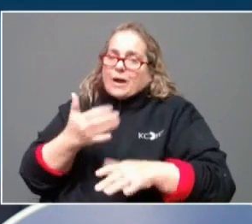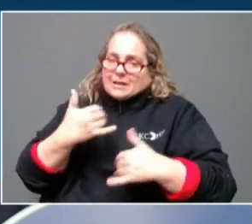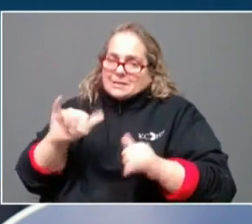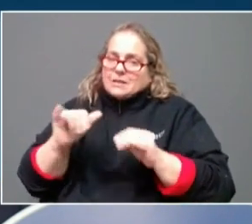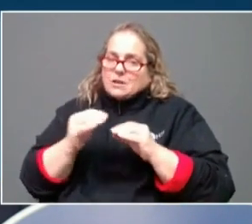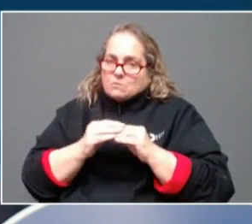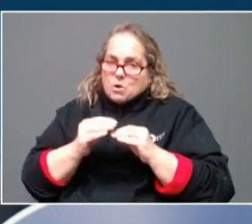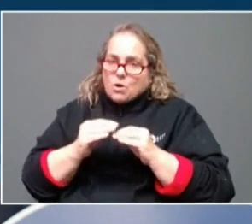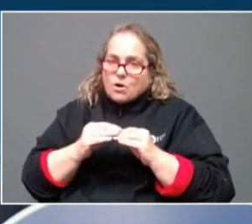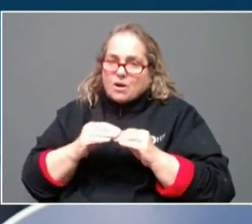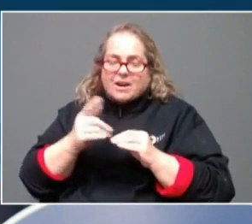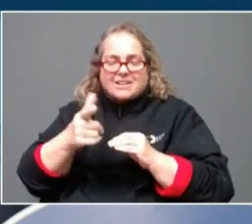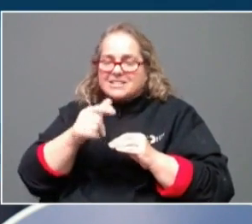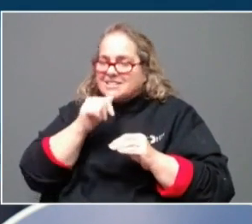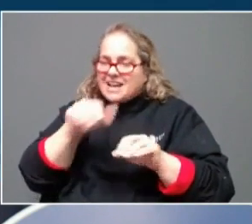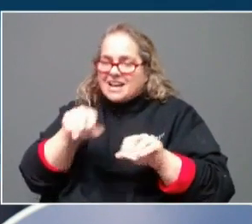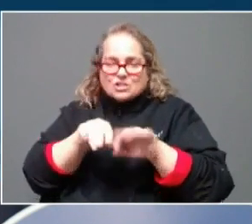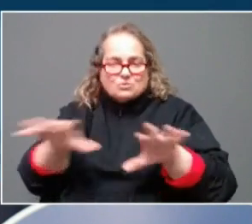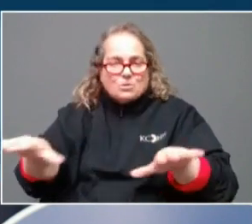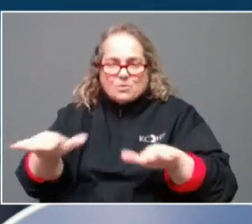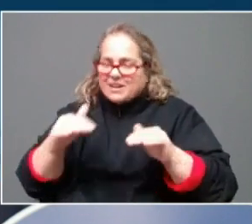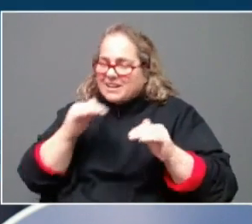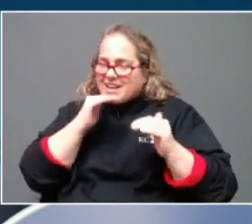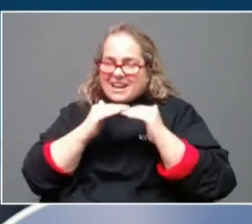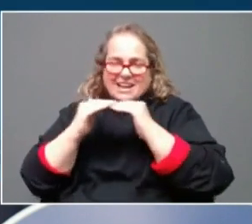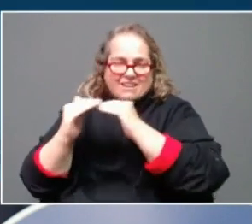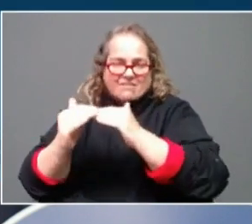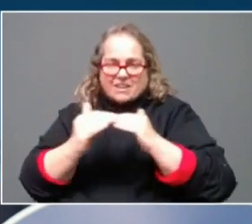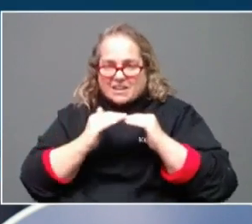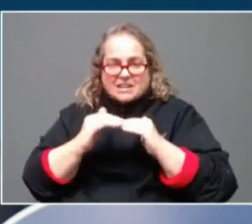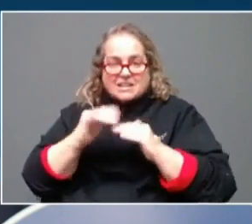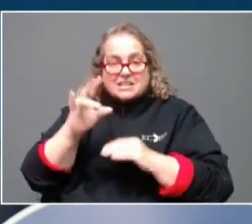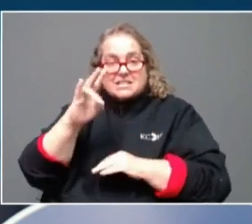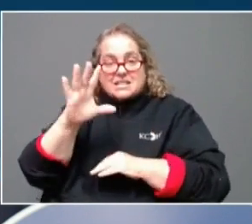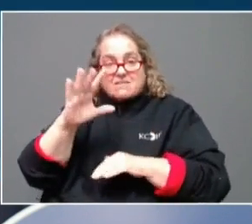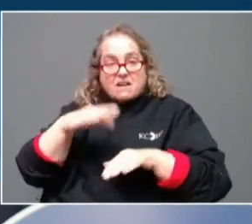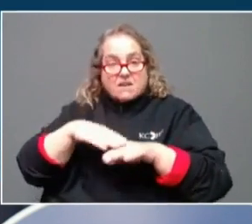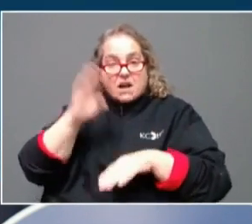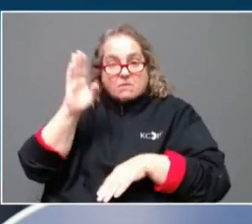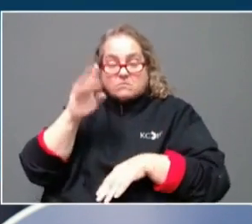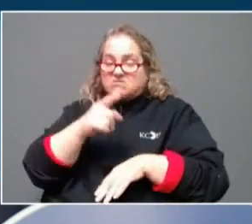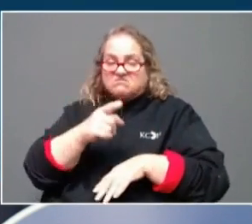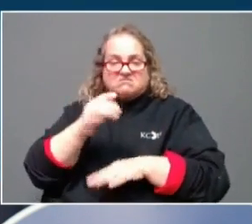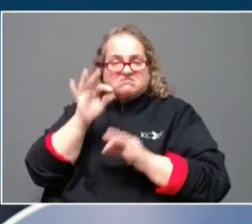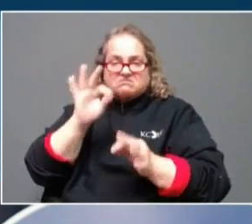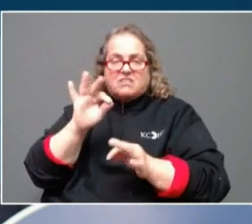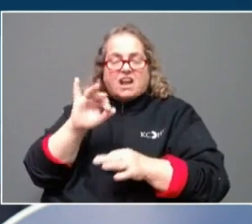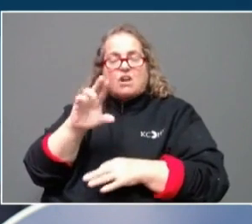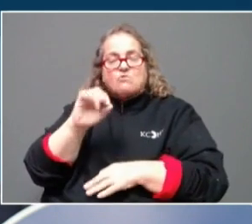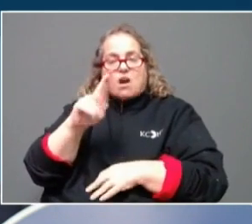distributed. Um, 75 and up are the rock stars as the governor as are the 65-74